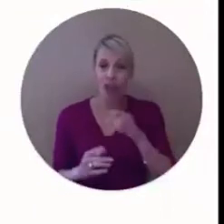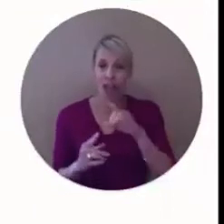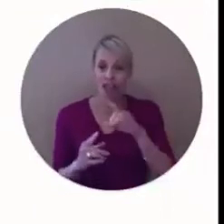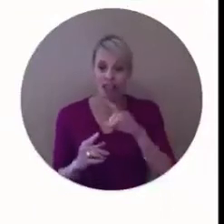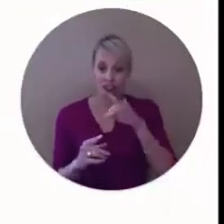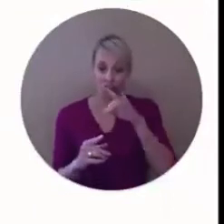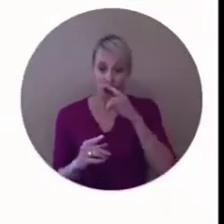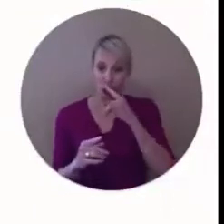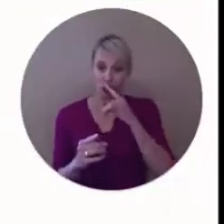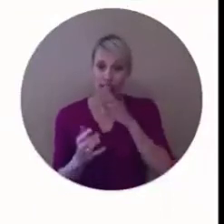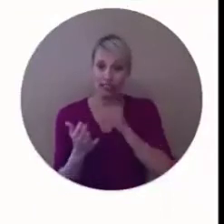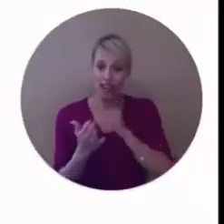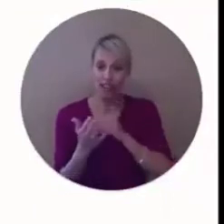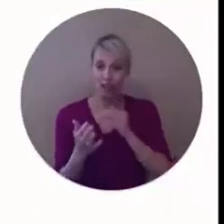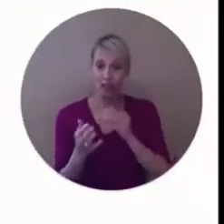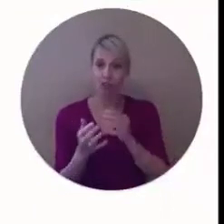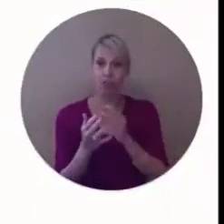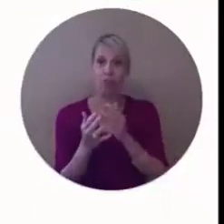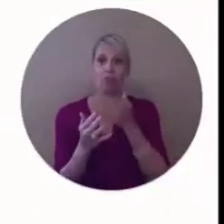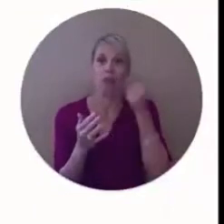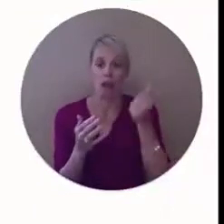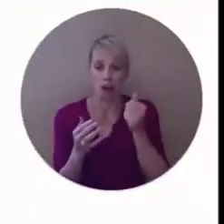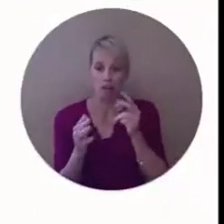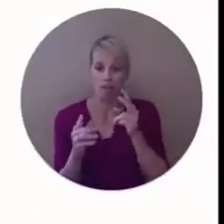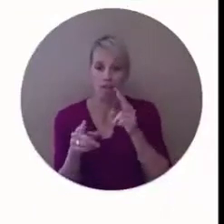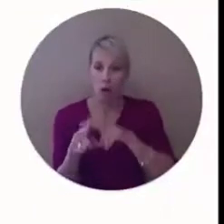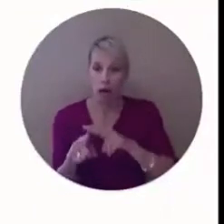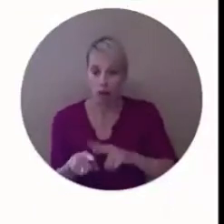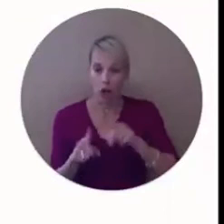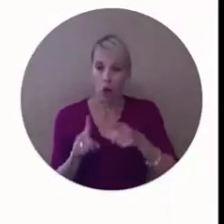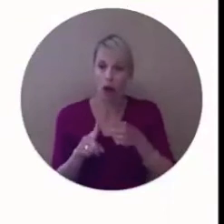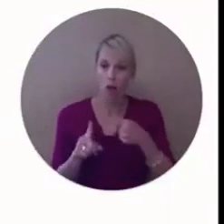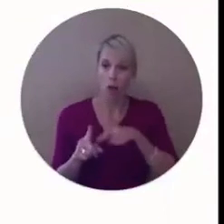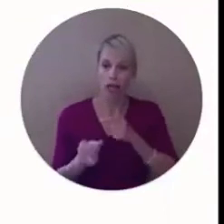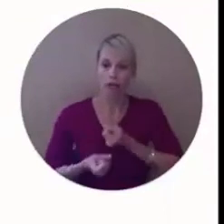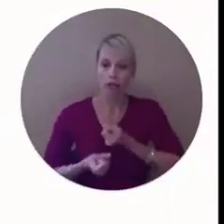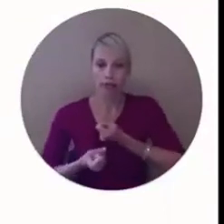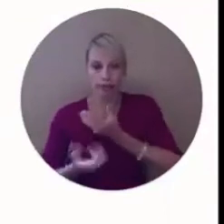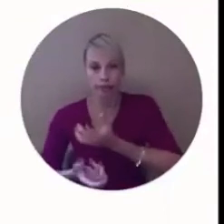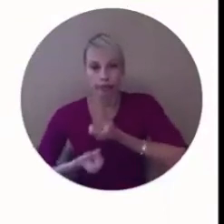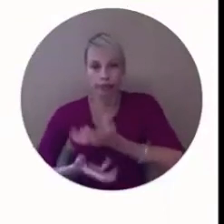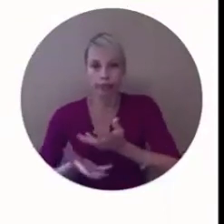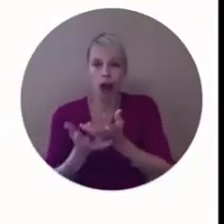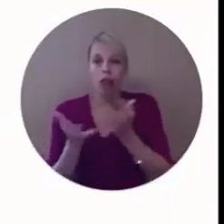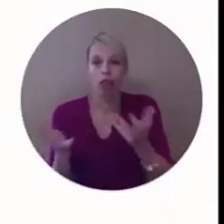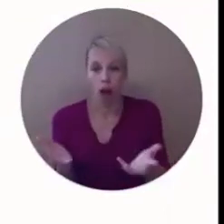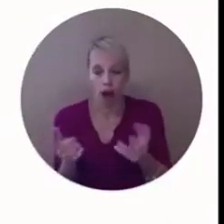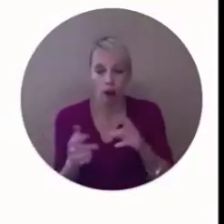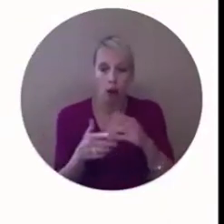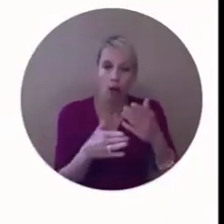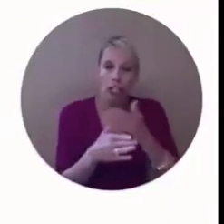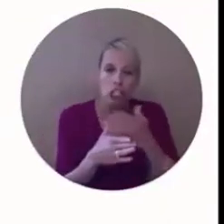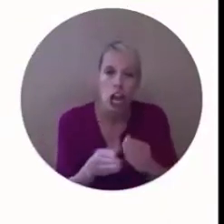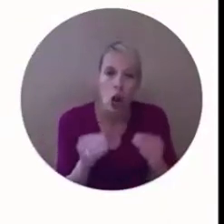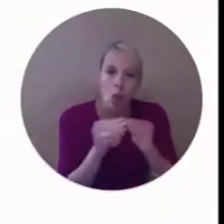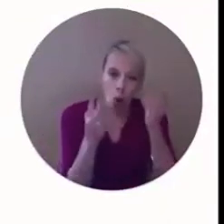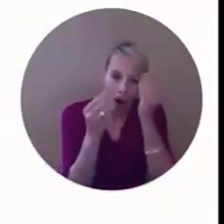So we know that children learn much better if there's a lot of vocabulary, more, not less, and